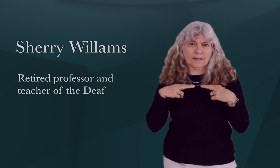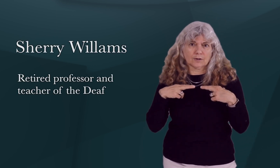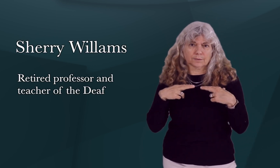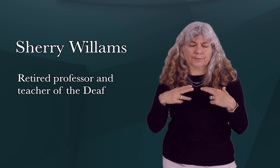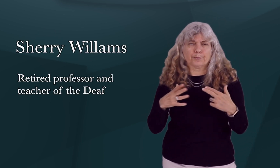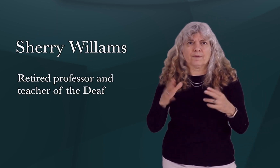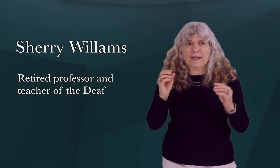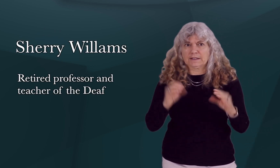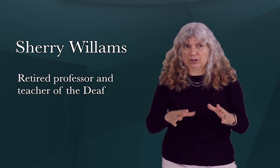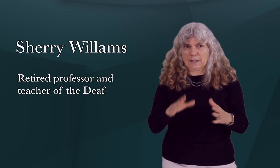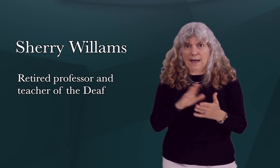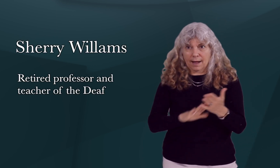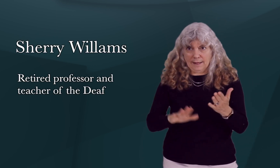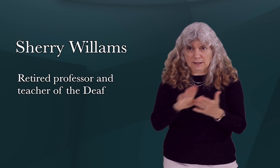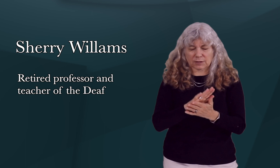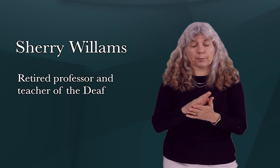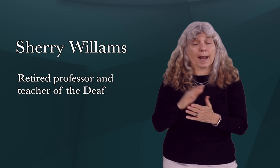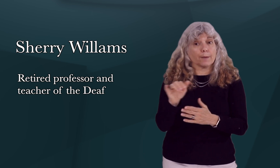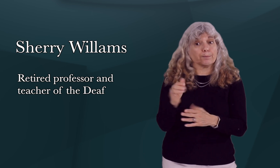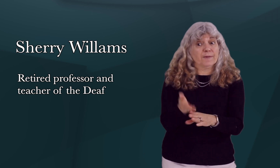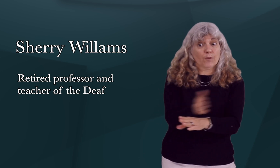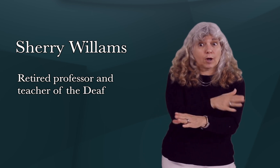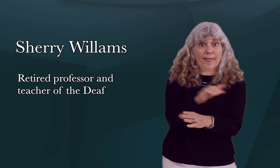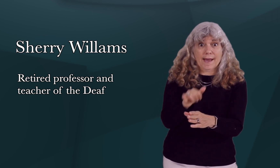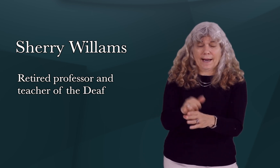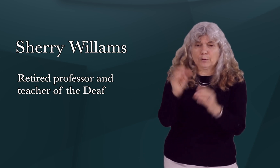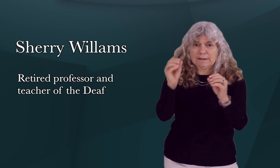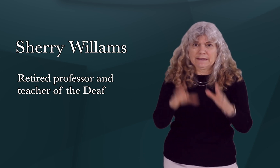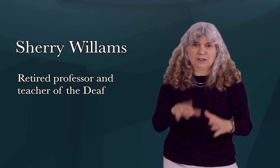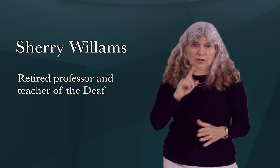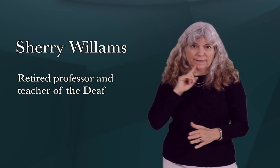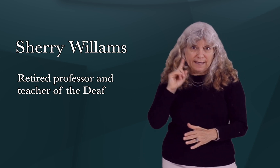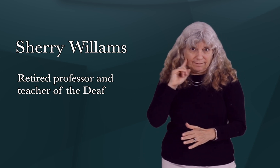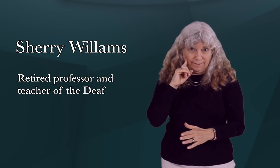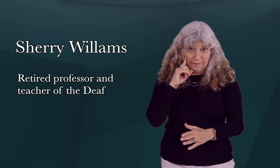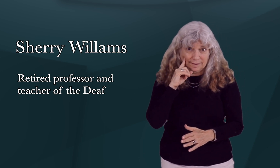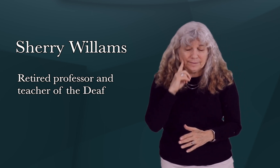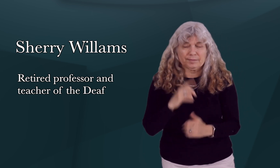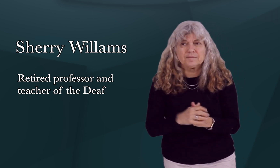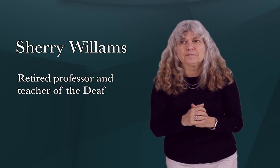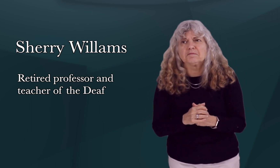I'm a retired college professor. Prior to teaching at the college level, I was a teacher of the deaf